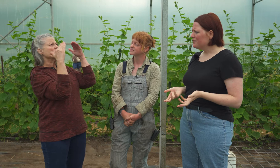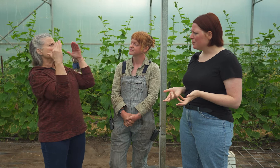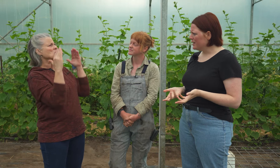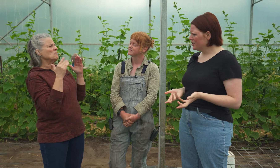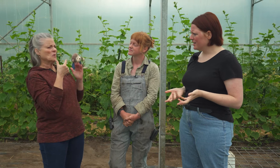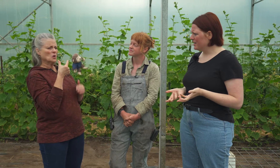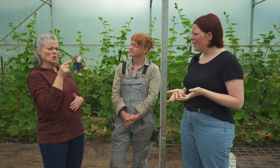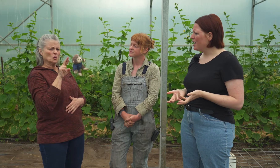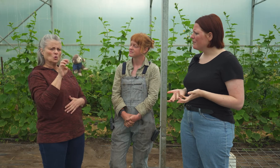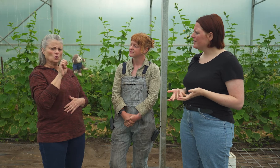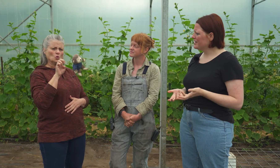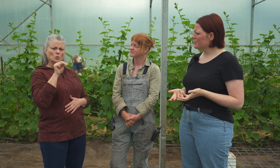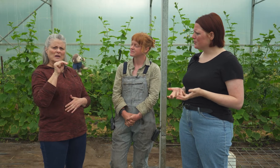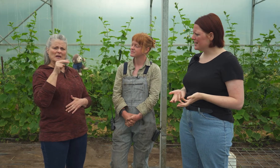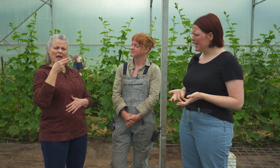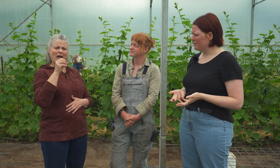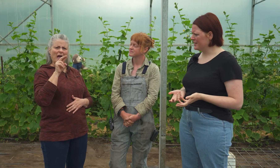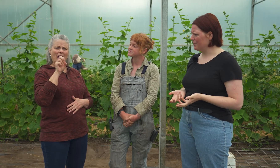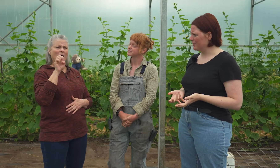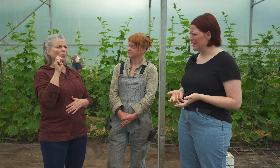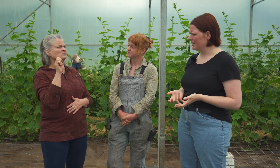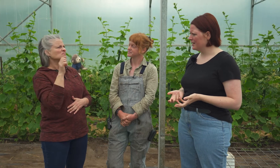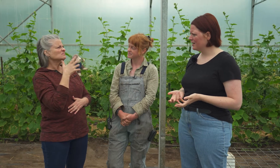I have a question about this greenhouse that we're in.